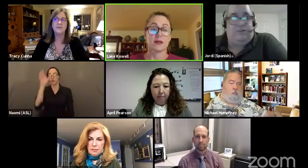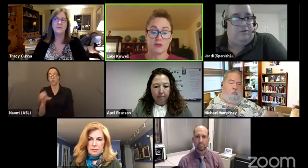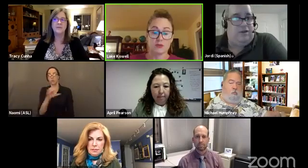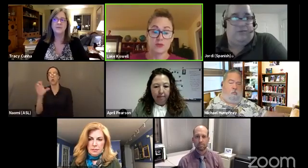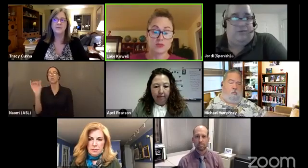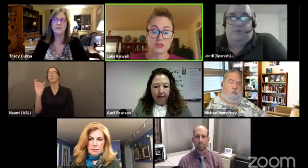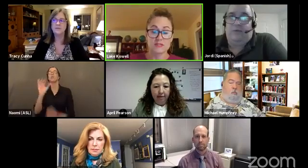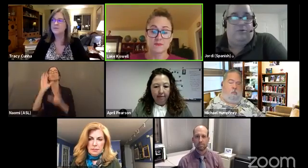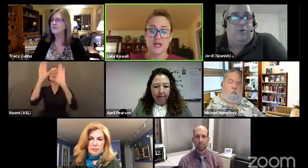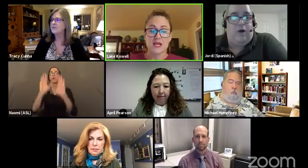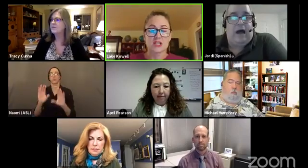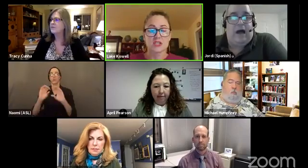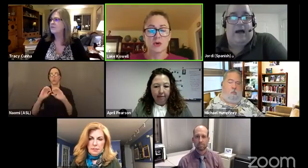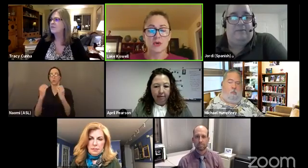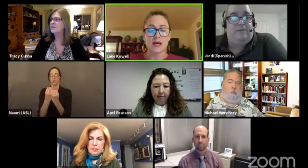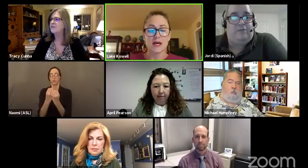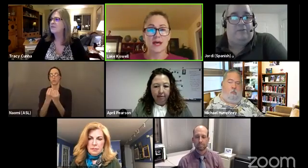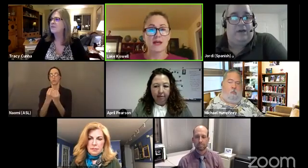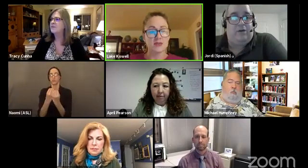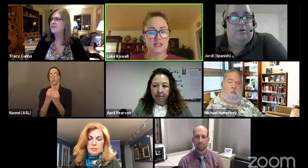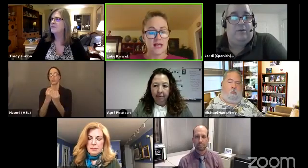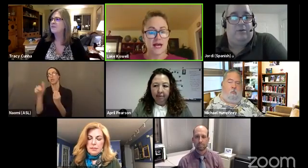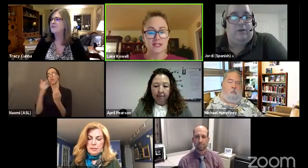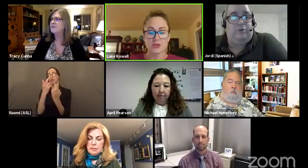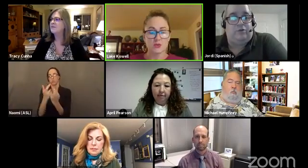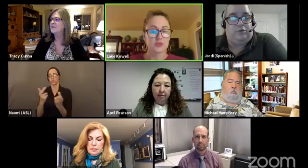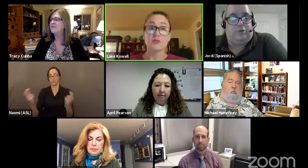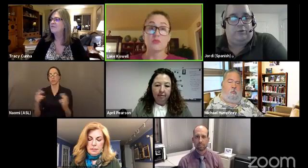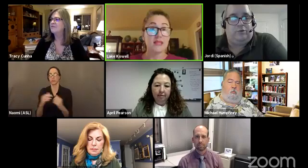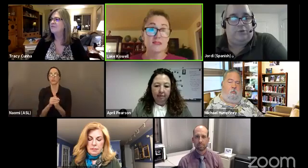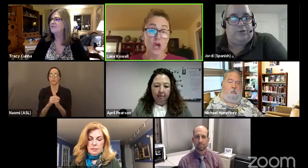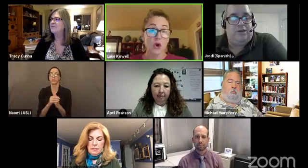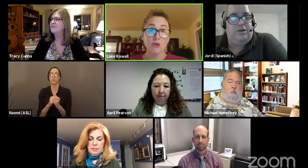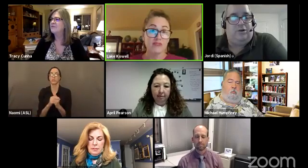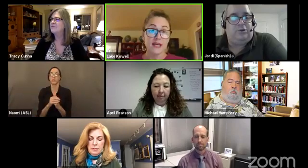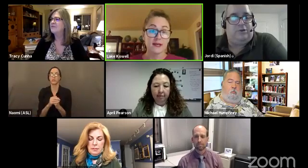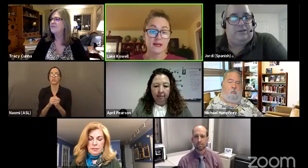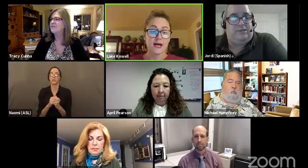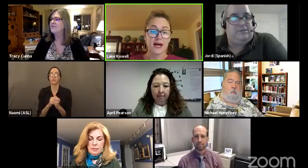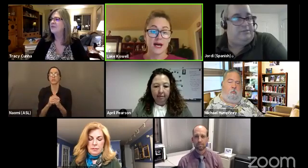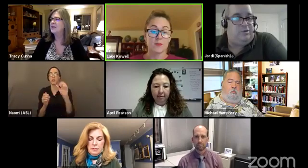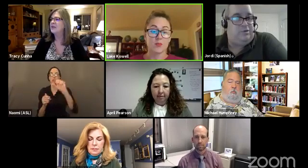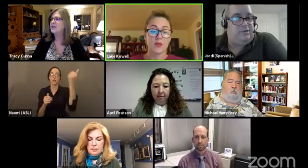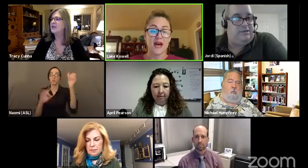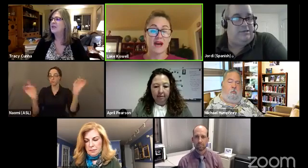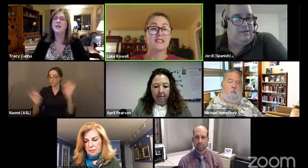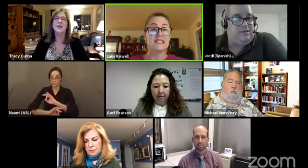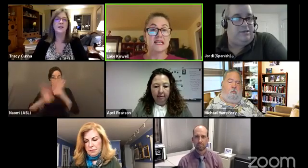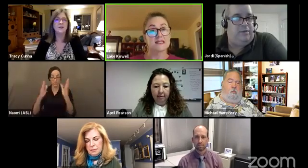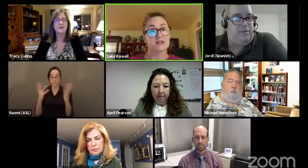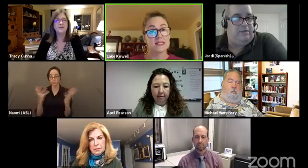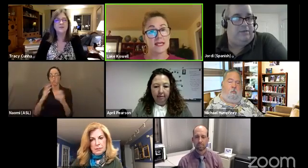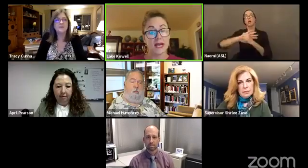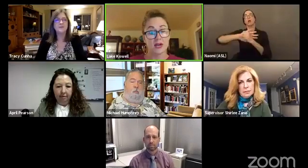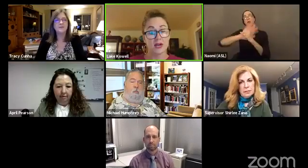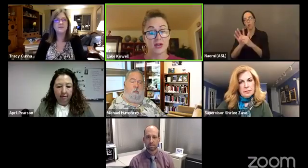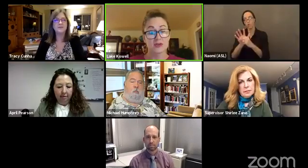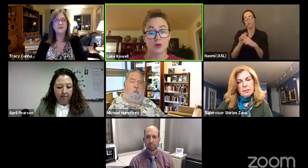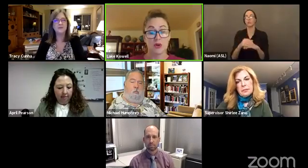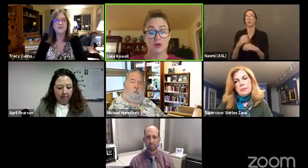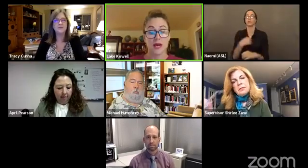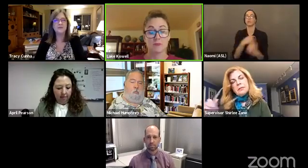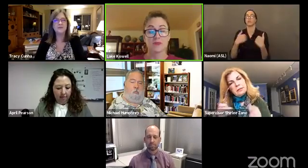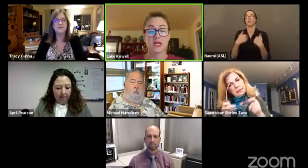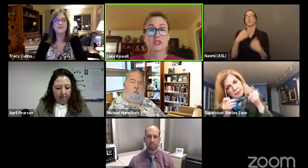another resource so another disaster which would be this covid um we have the dslc carers program